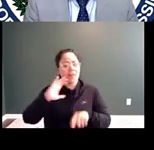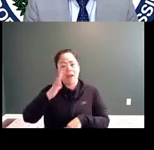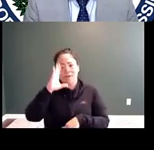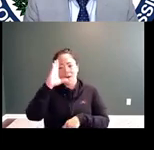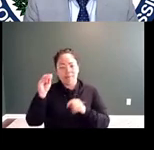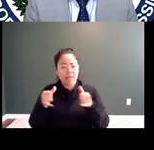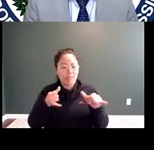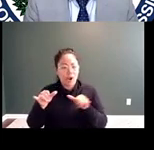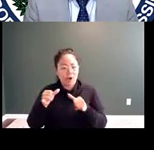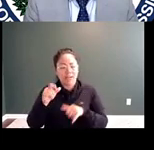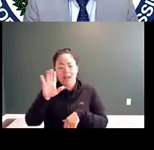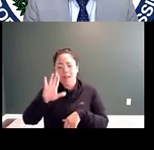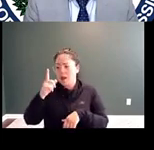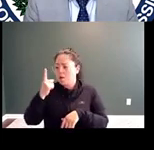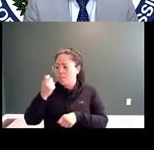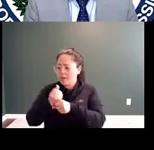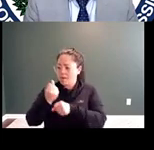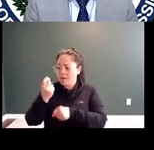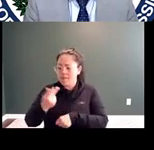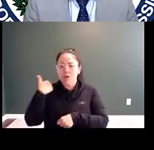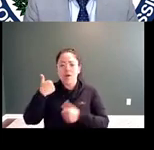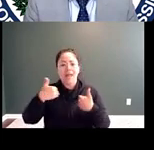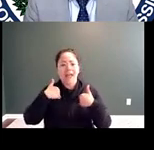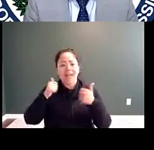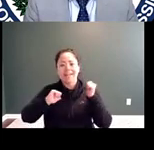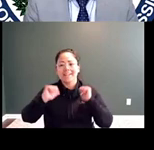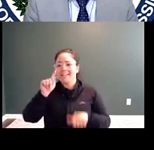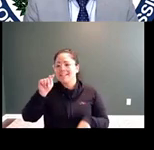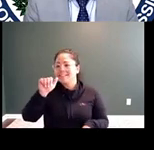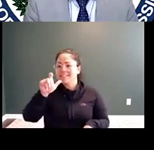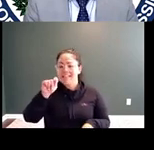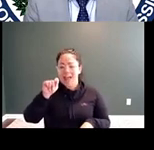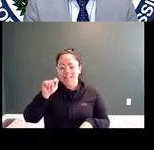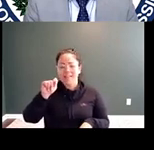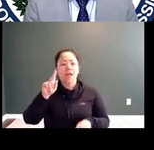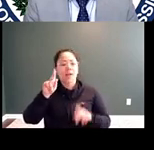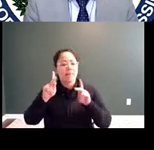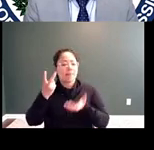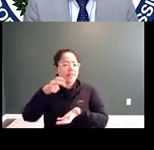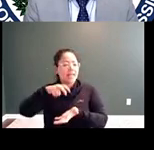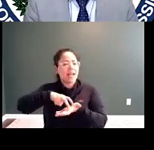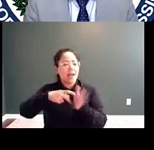about a year and a half ago where we had a talent show, and people were able to get up and demonstrate parts of their culture,